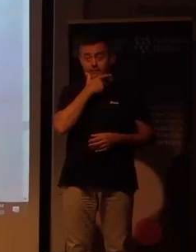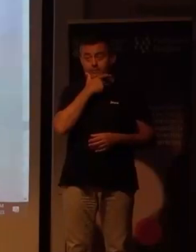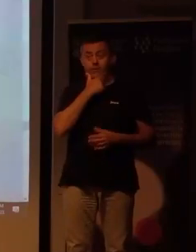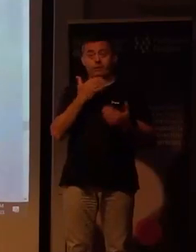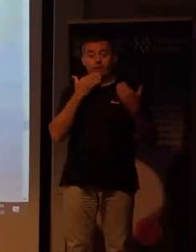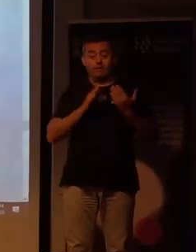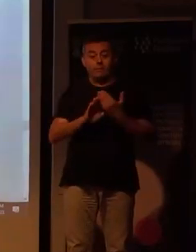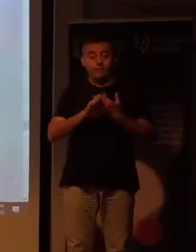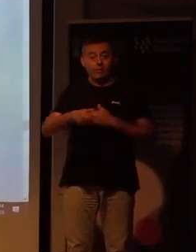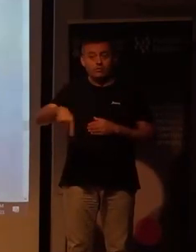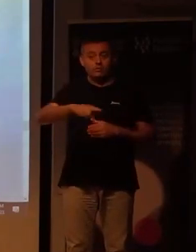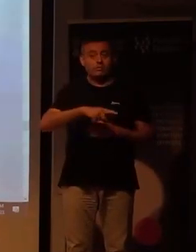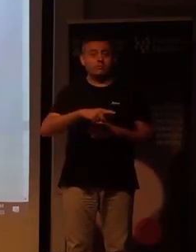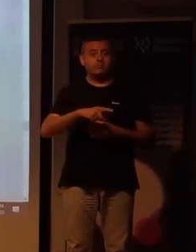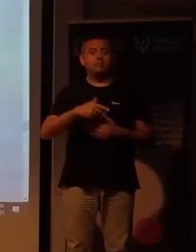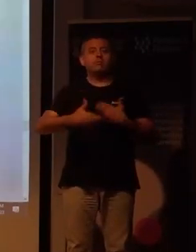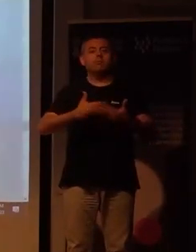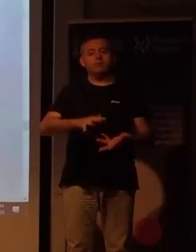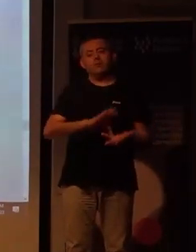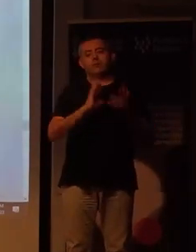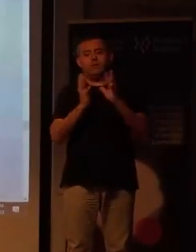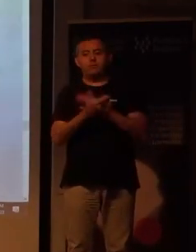it became an urban garden and now there is a lot of social fabric.